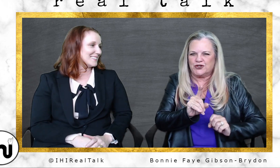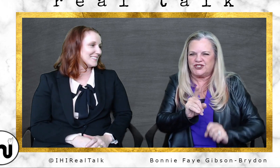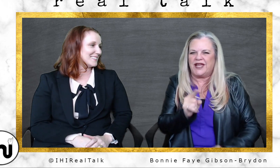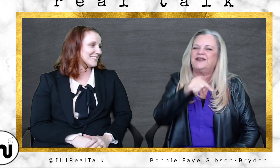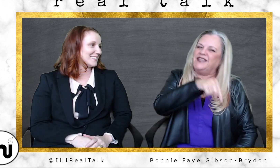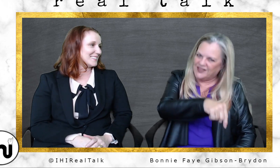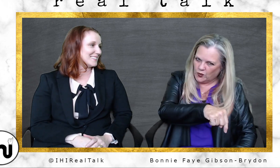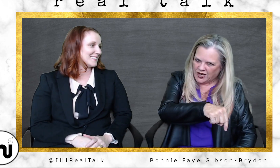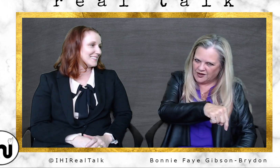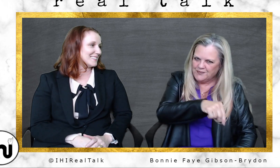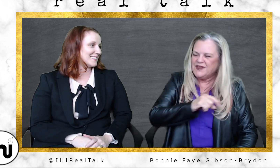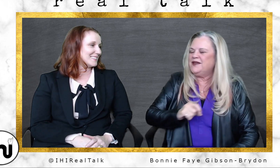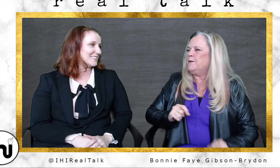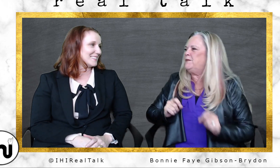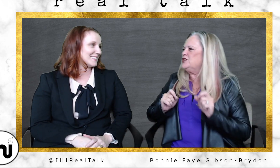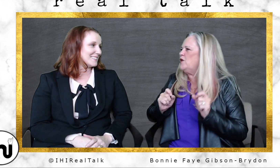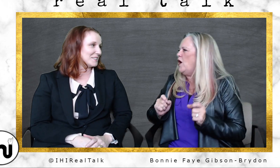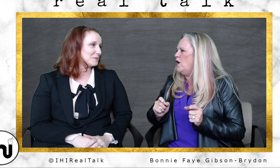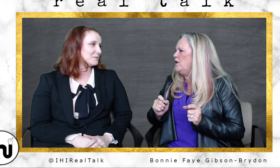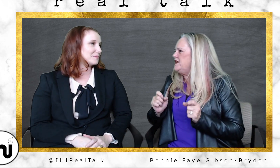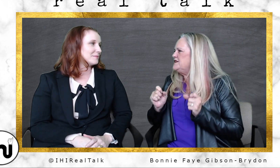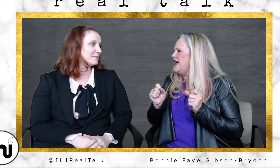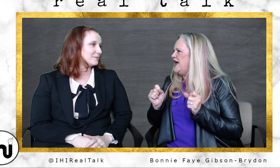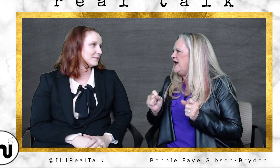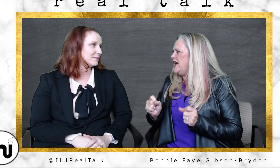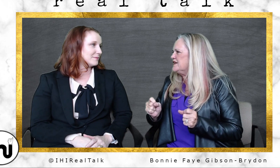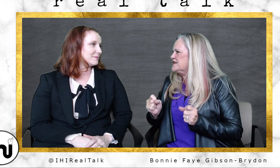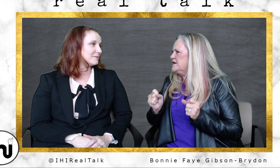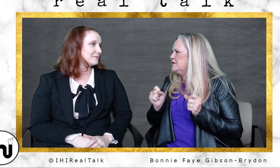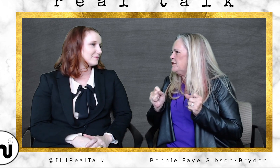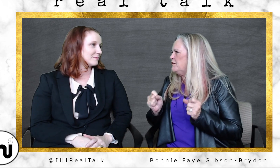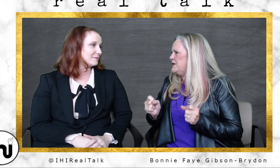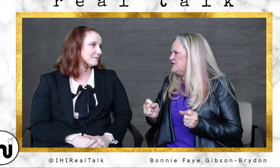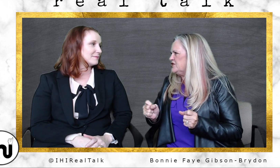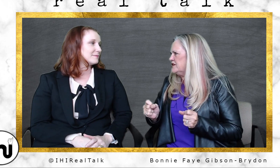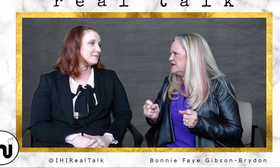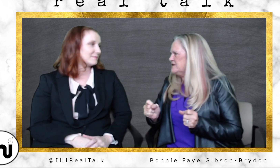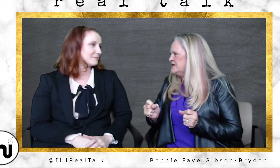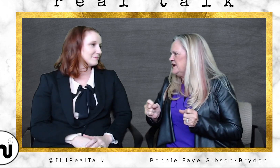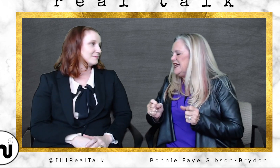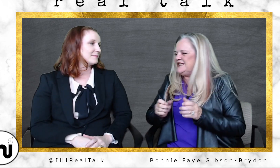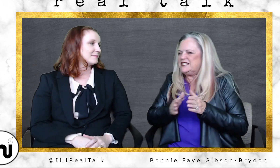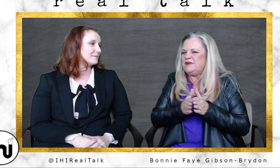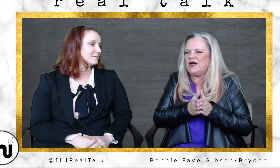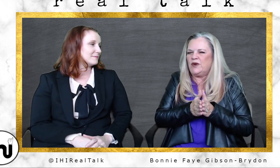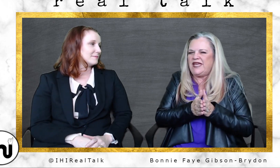stand? In the well. But you always ask permission. It doesn't mean that we can't